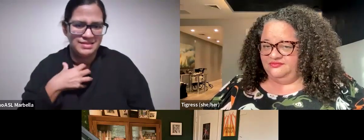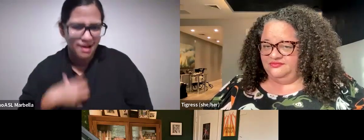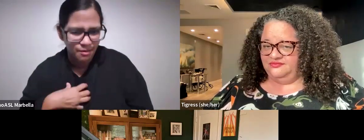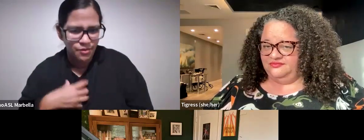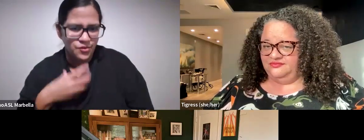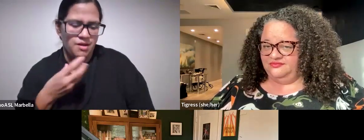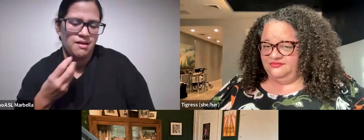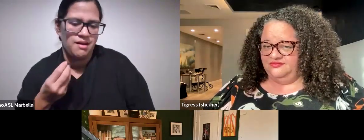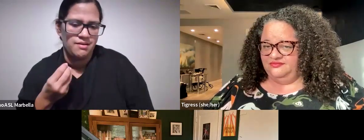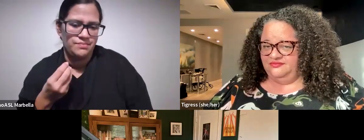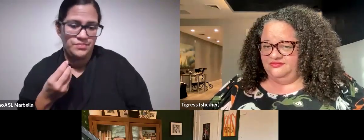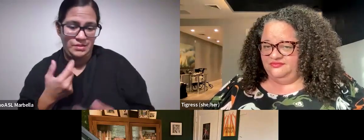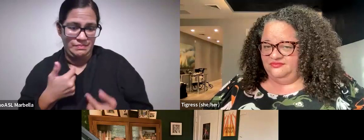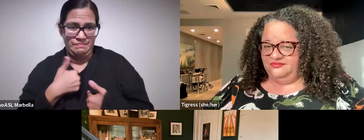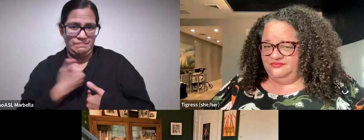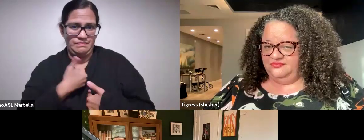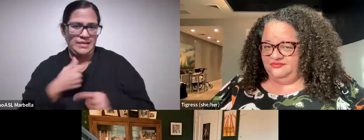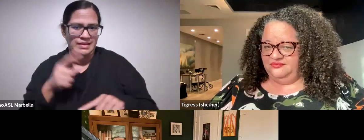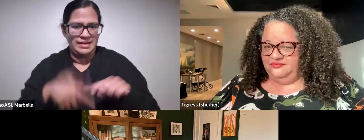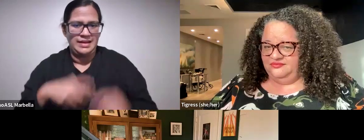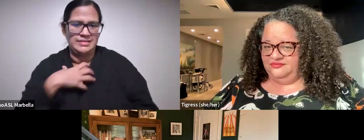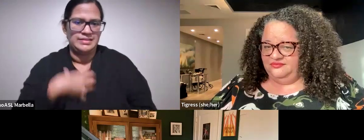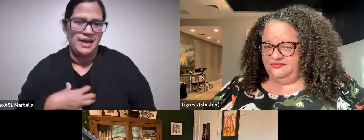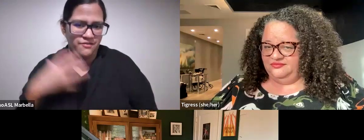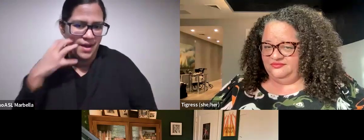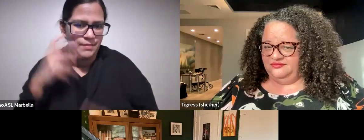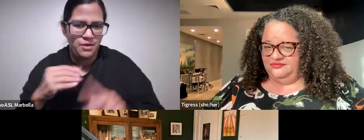one cannot desire fat people and fat people cannot be loved.